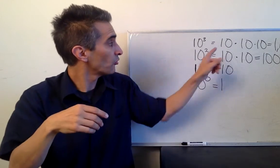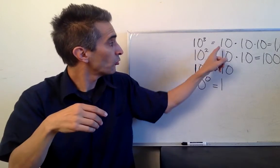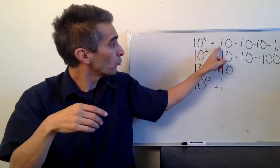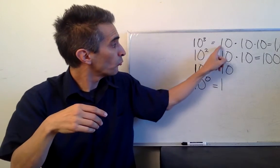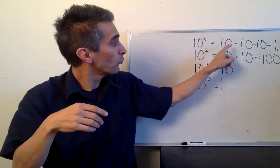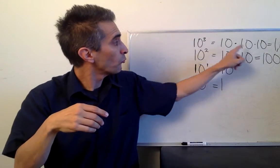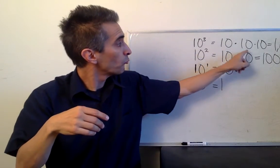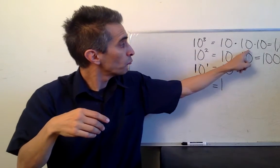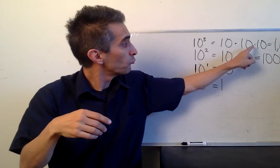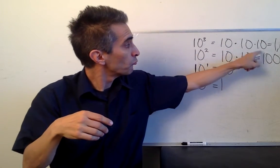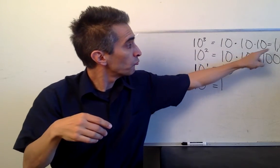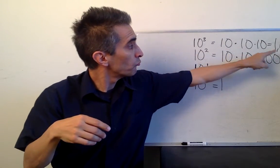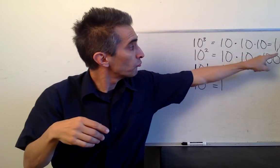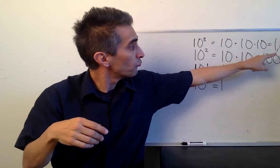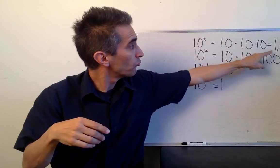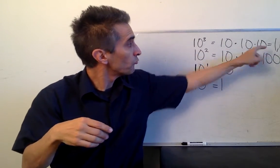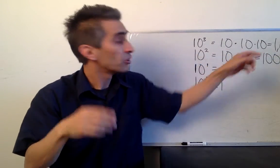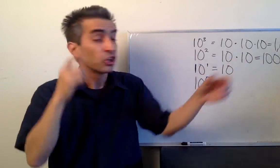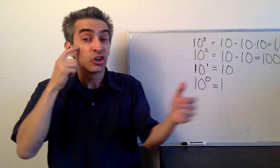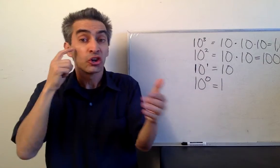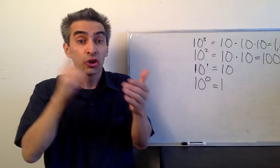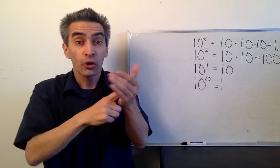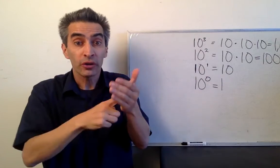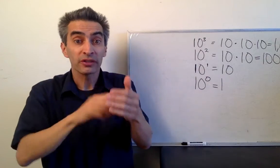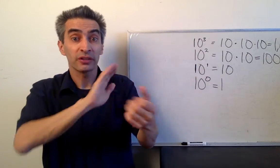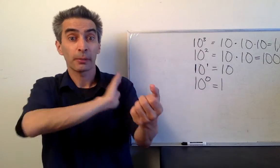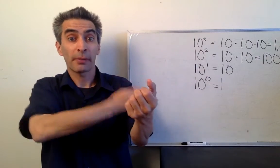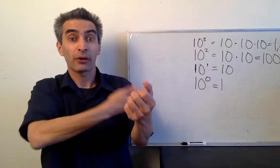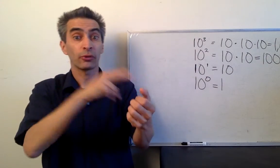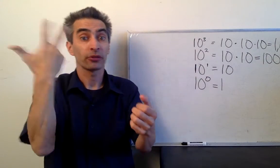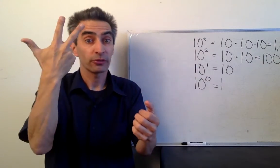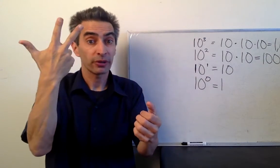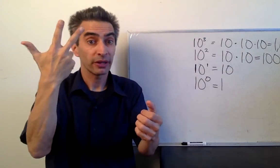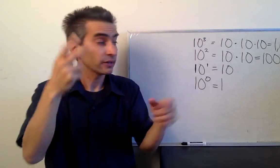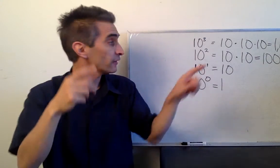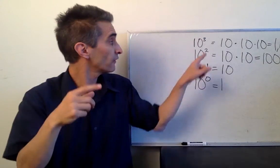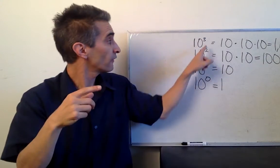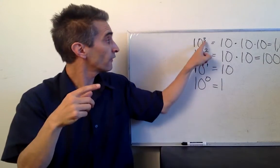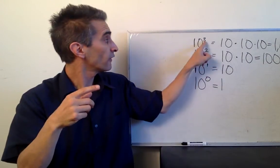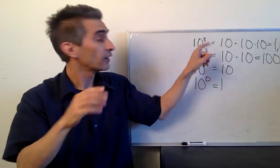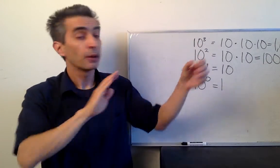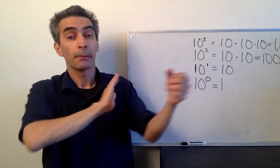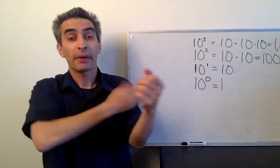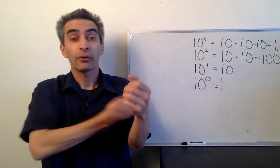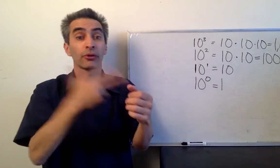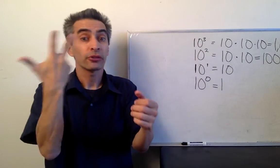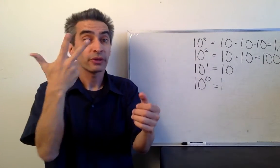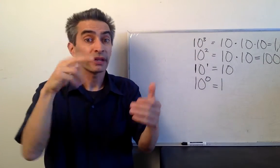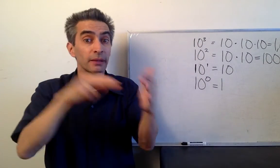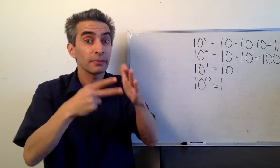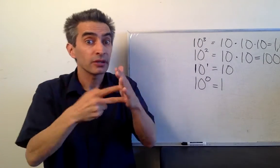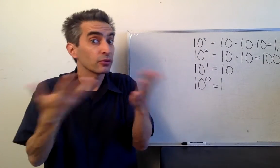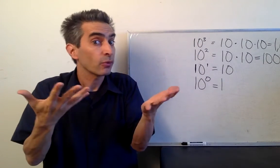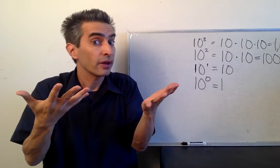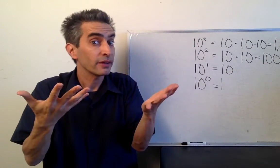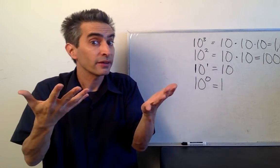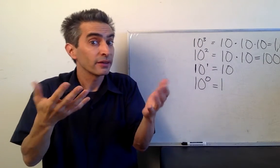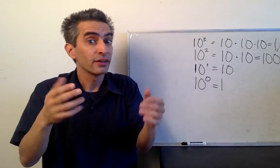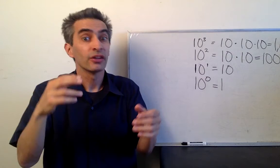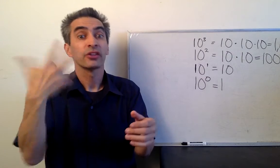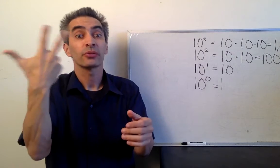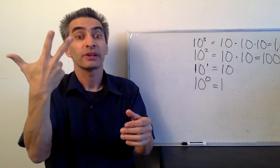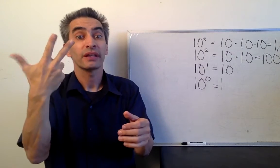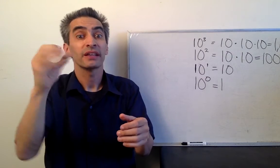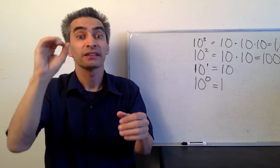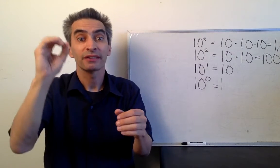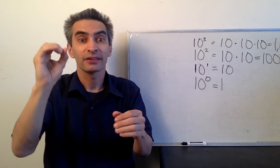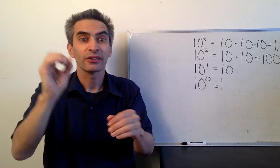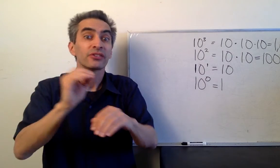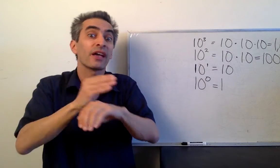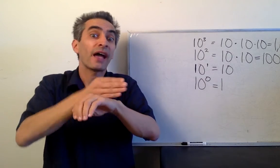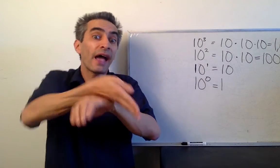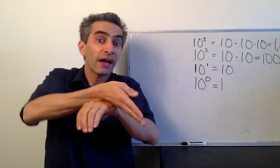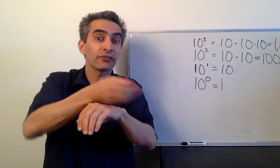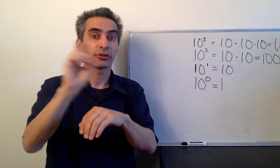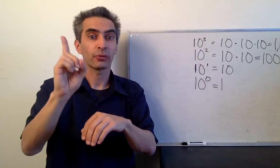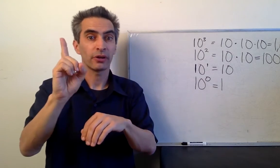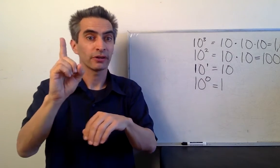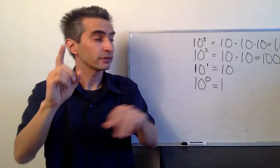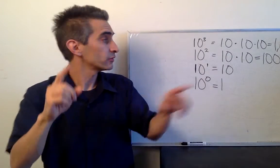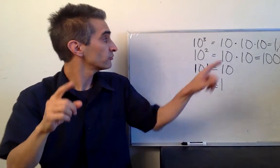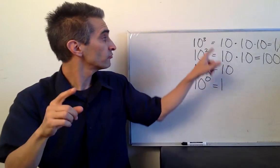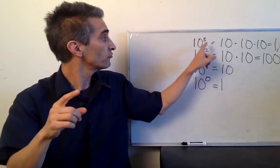Notice that the power of 3 means that there's three 0's after the 1.